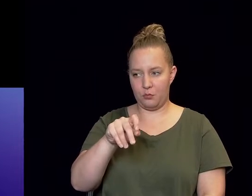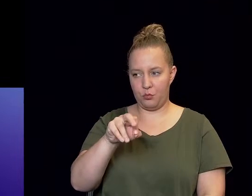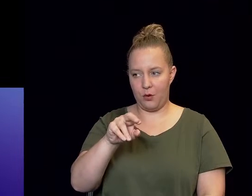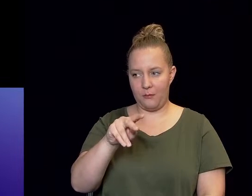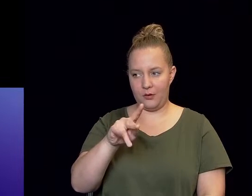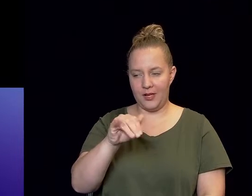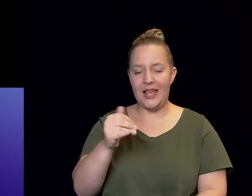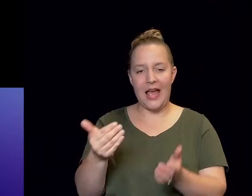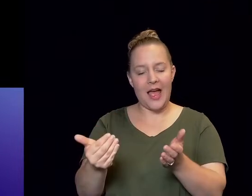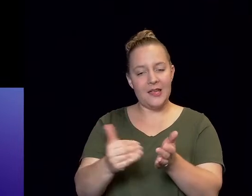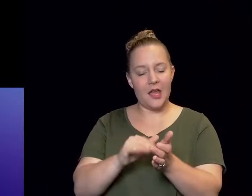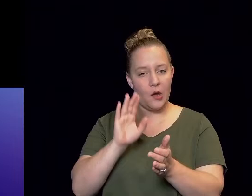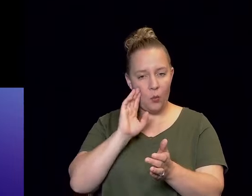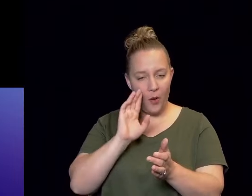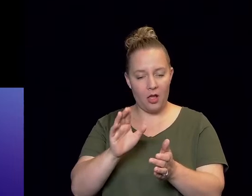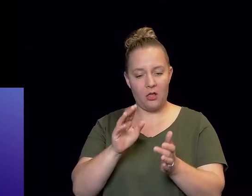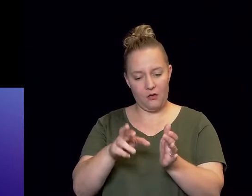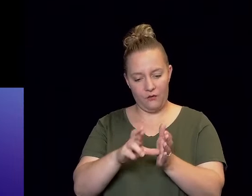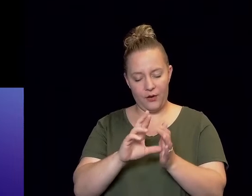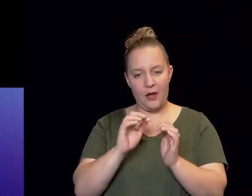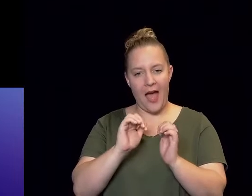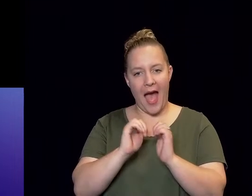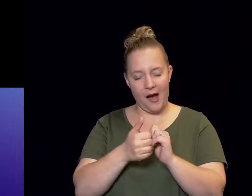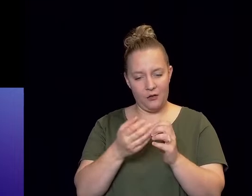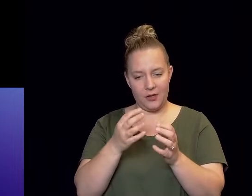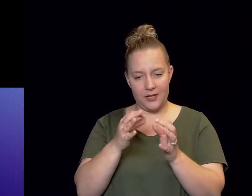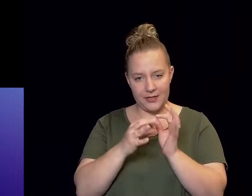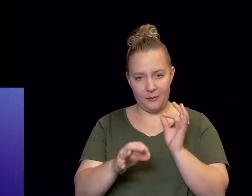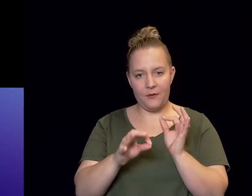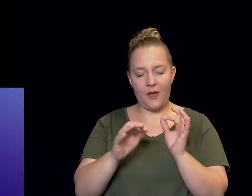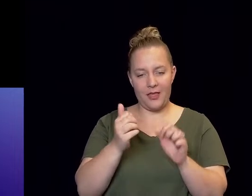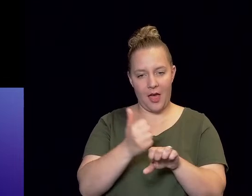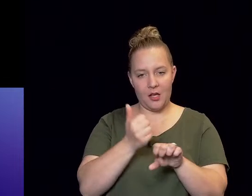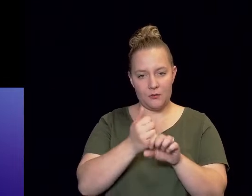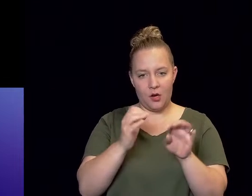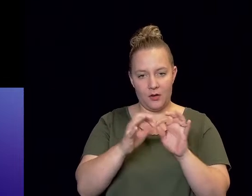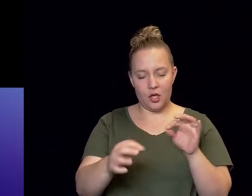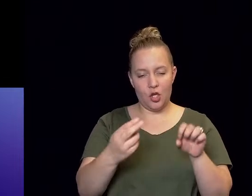review how to simplify the algebraic expressions using the distributive property.